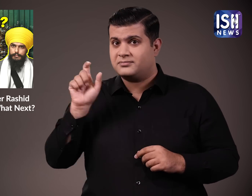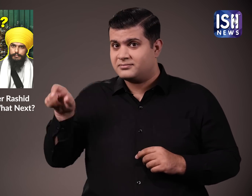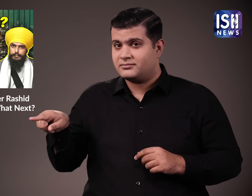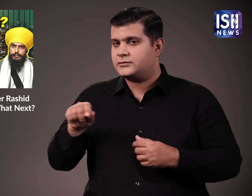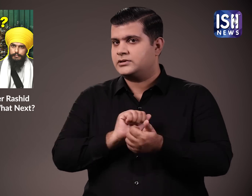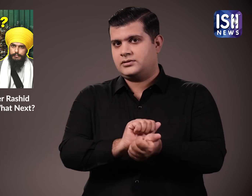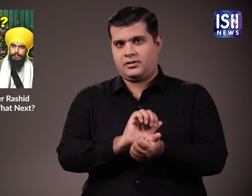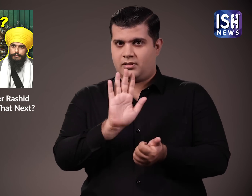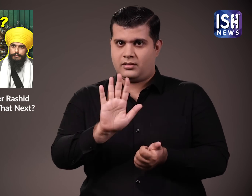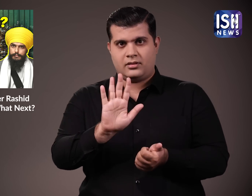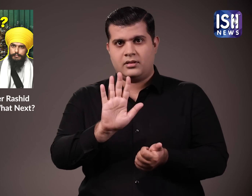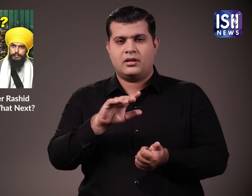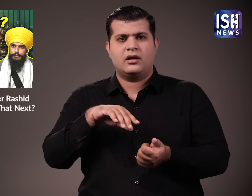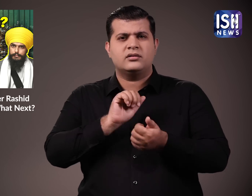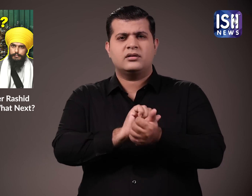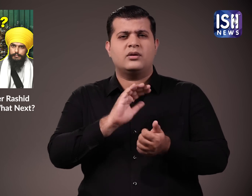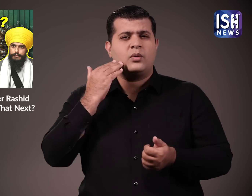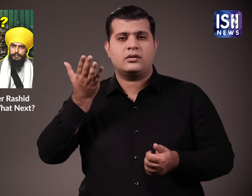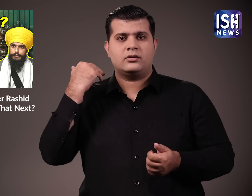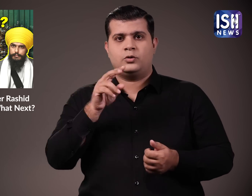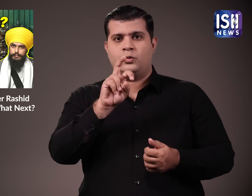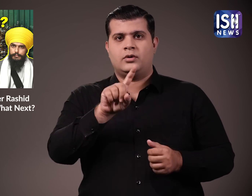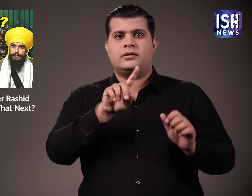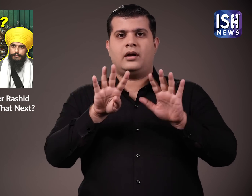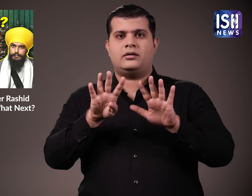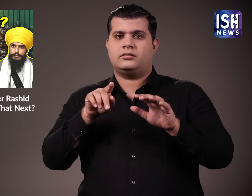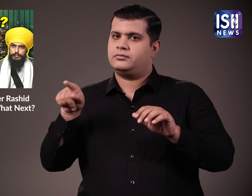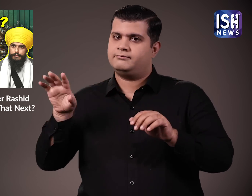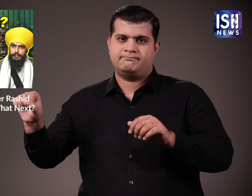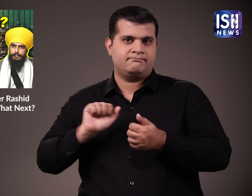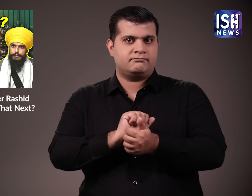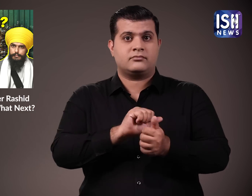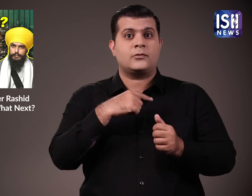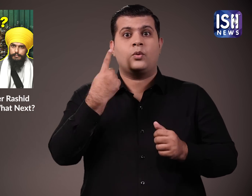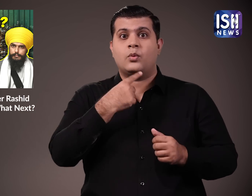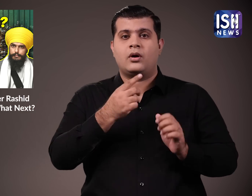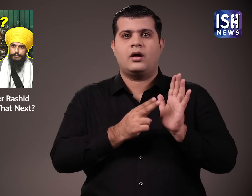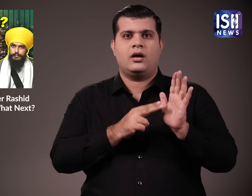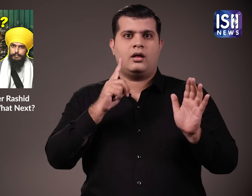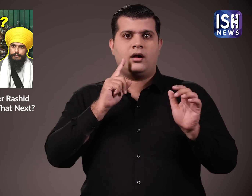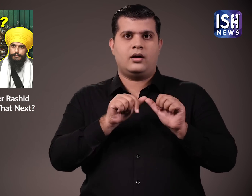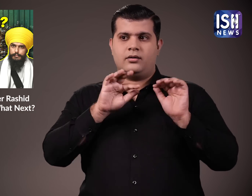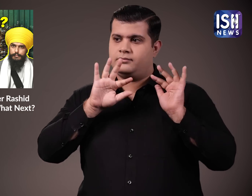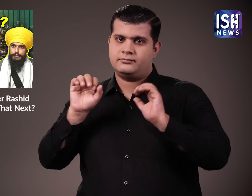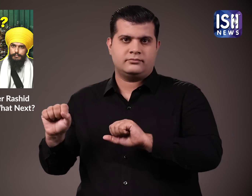He was arrested by the NIA and has been in jail since 2019